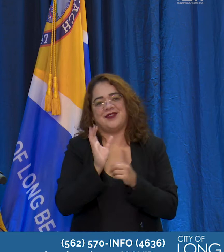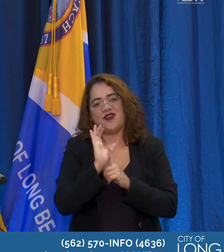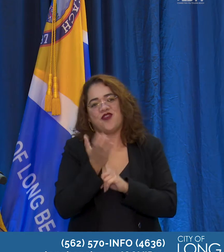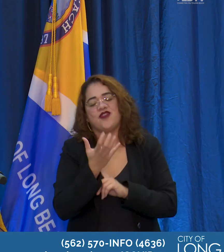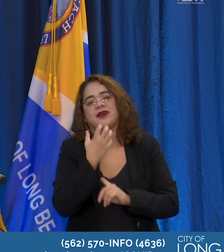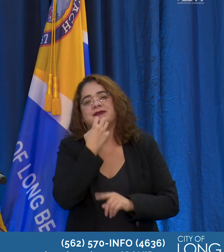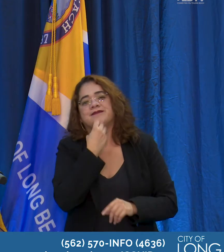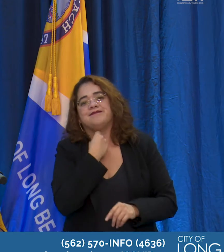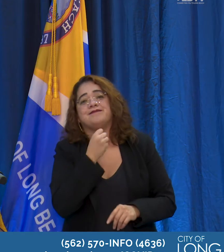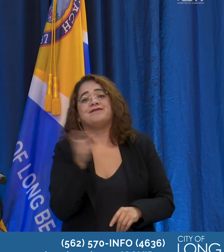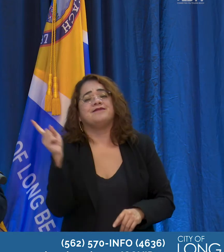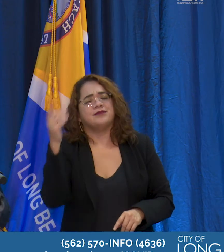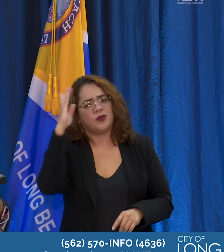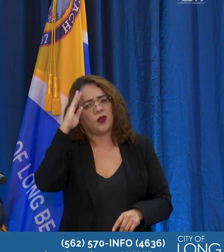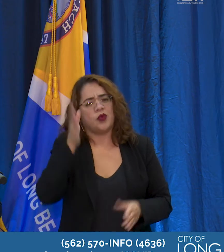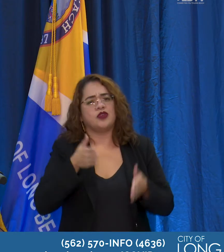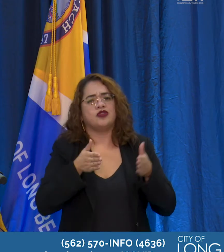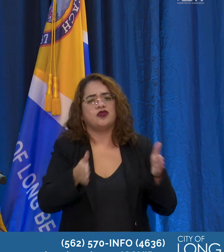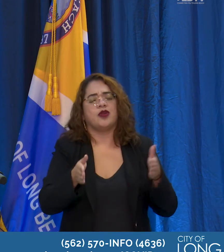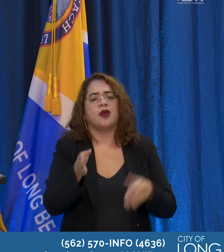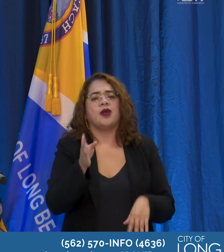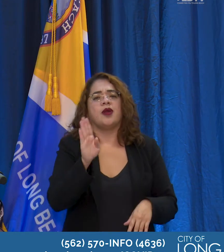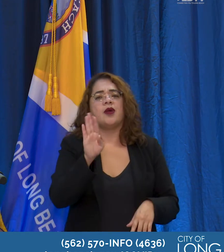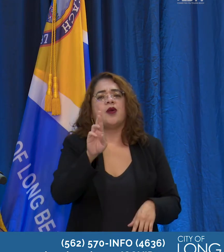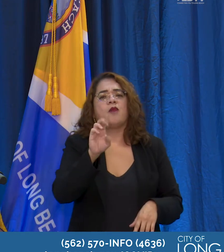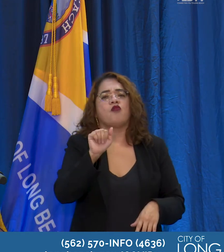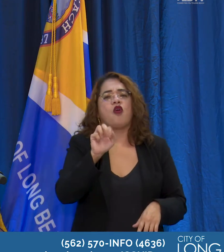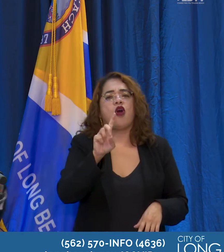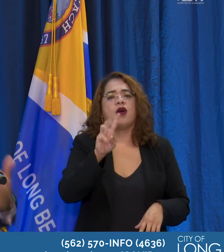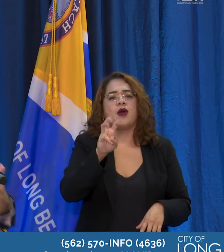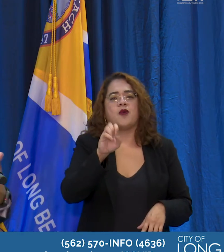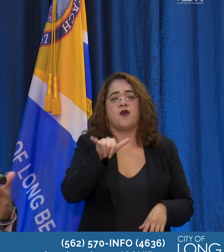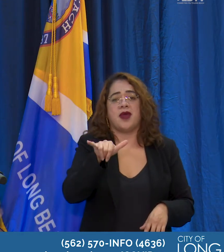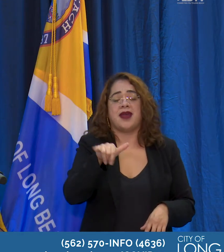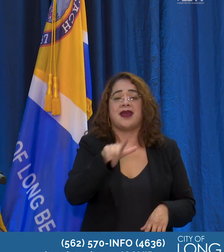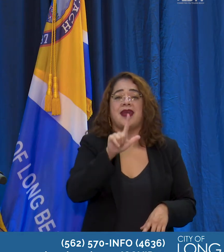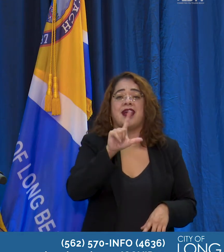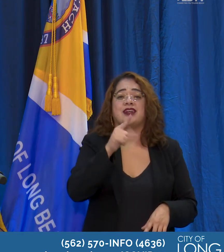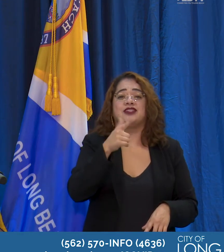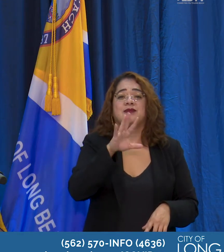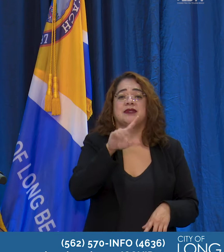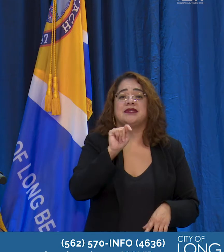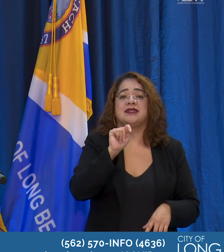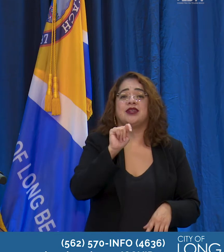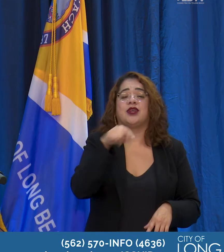take Broadway and the numerous LBTQ+ bars on that street for many people.